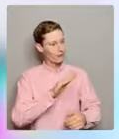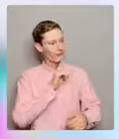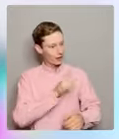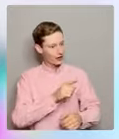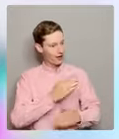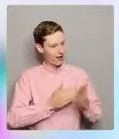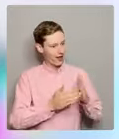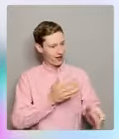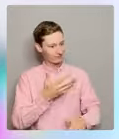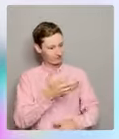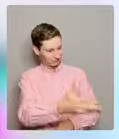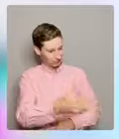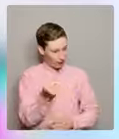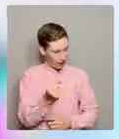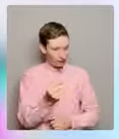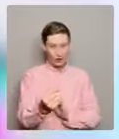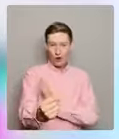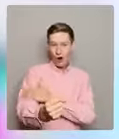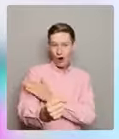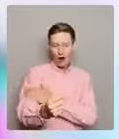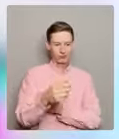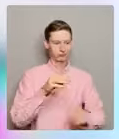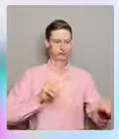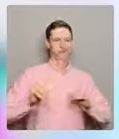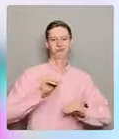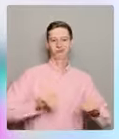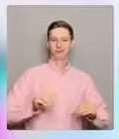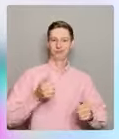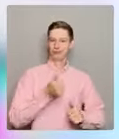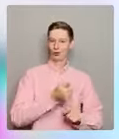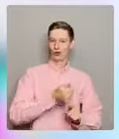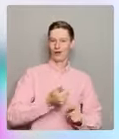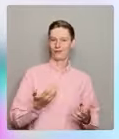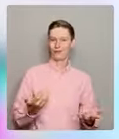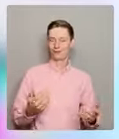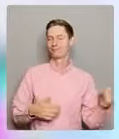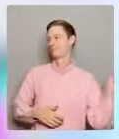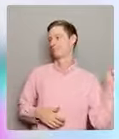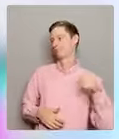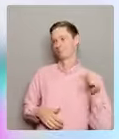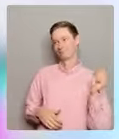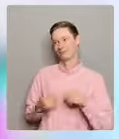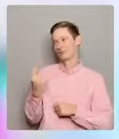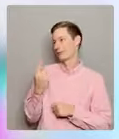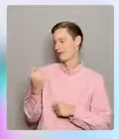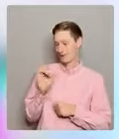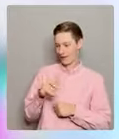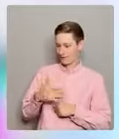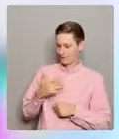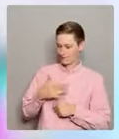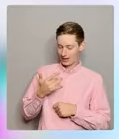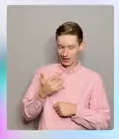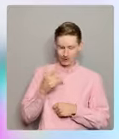just reach out with your physical hand, grab the item and use your arm to move it around in the physical space. Yes, there's something amazing